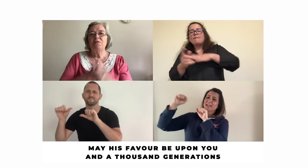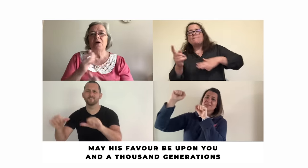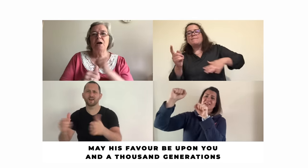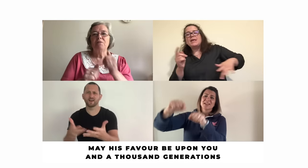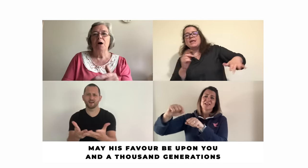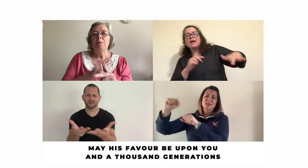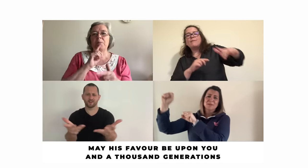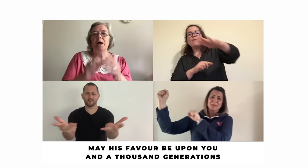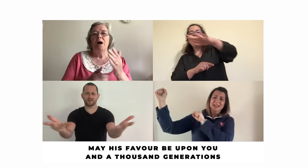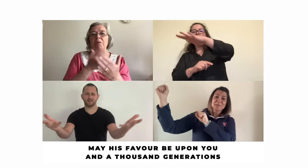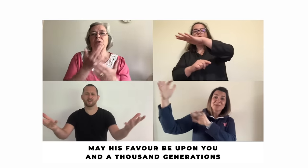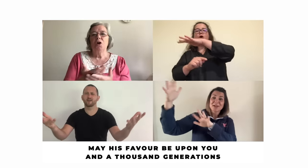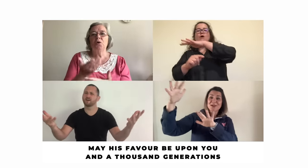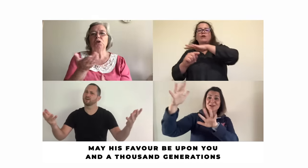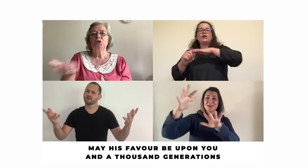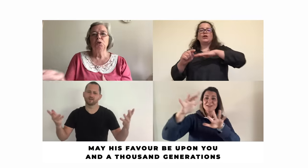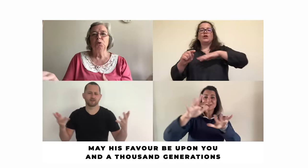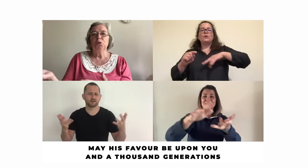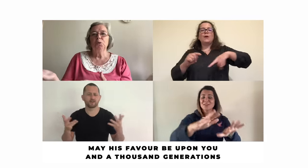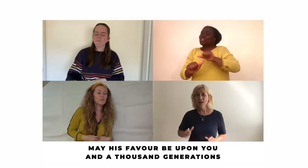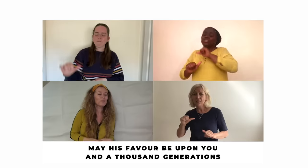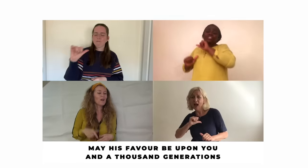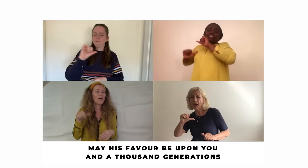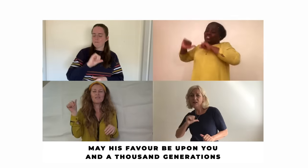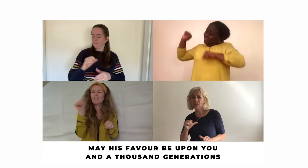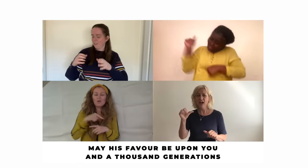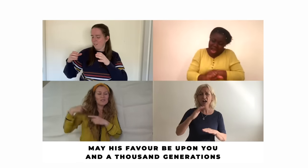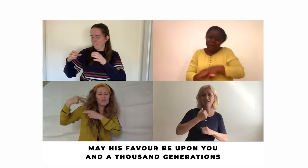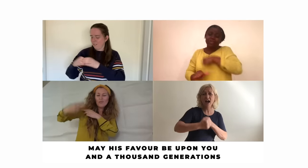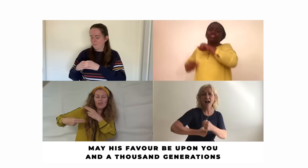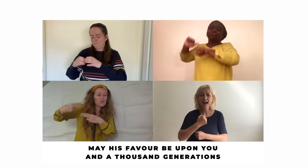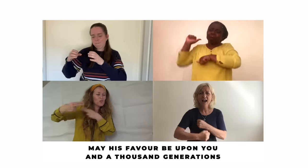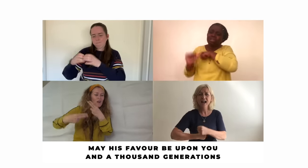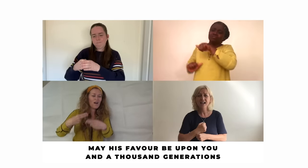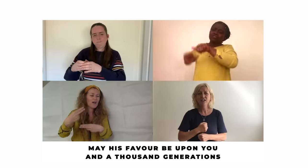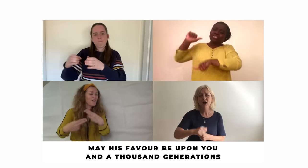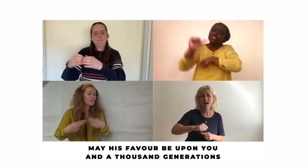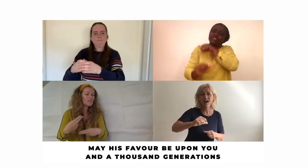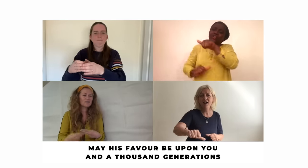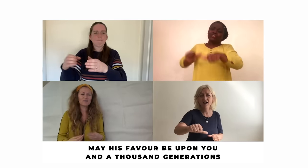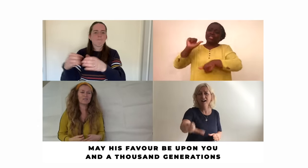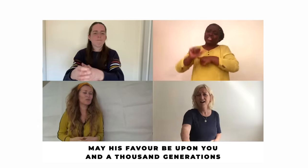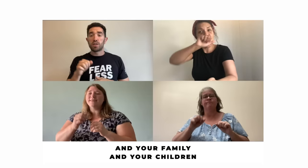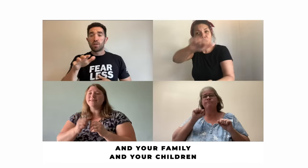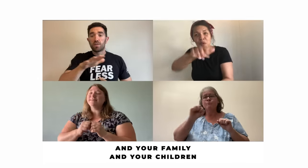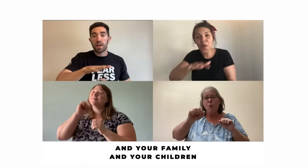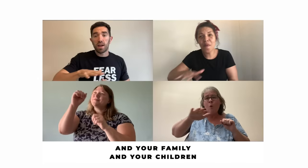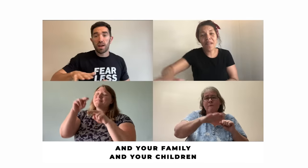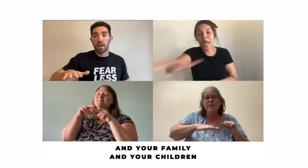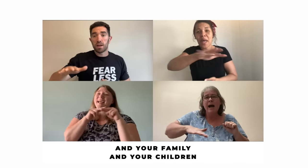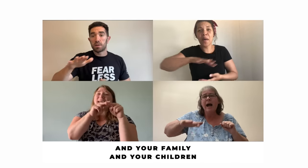May his favour be upon you And 1,000 generations